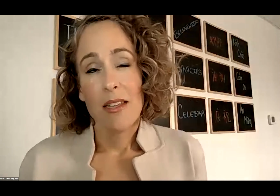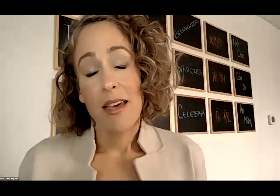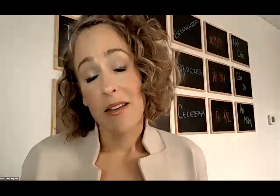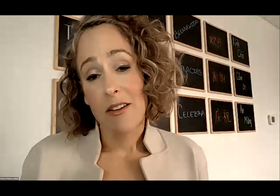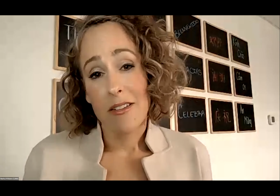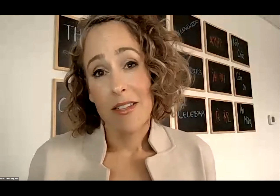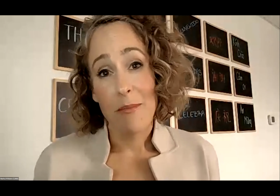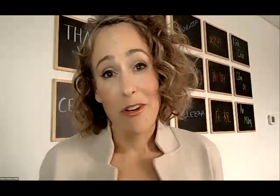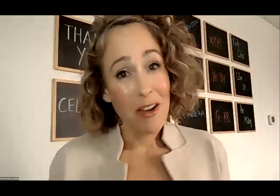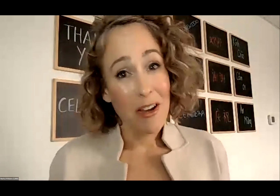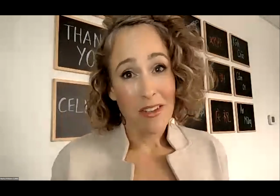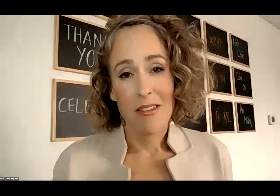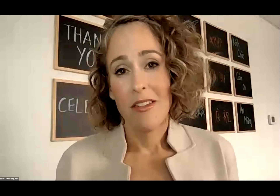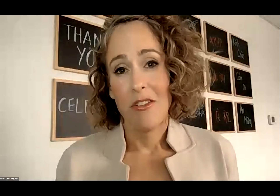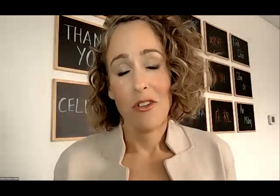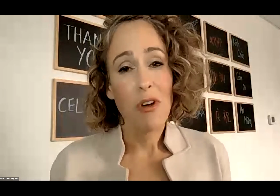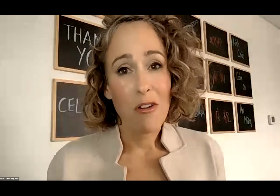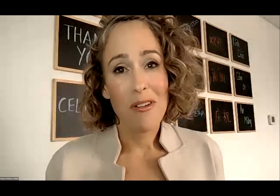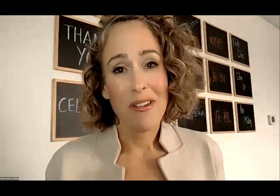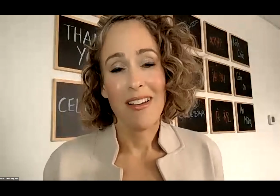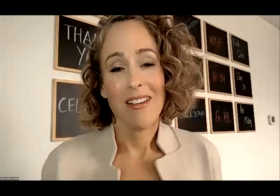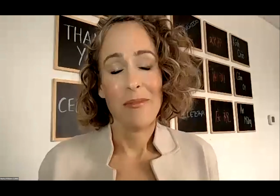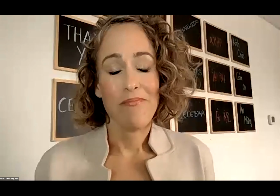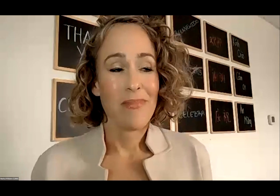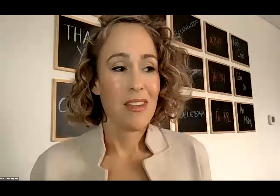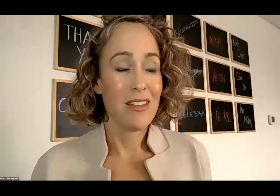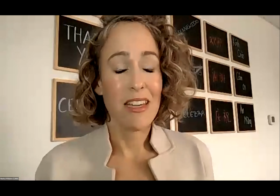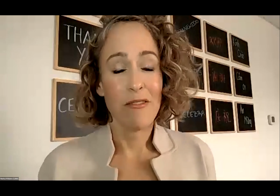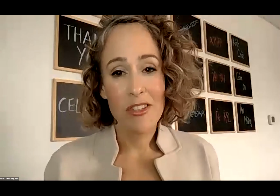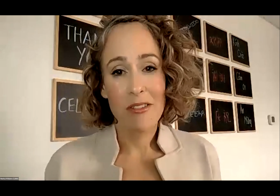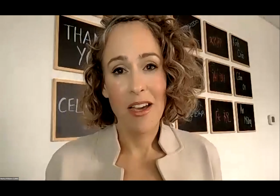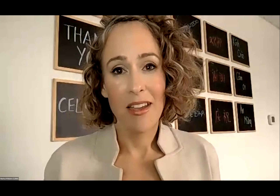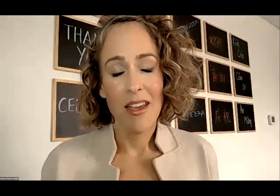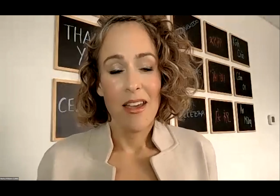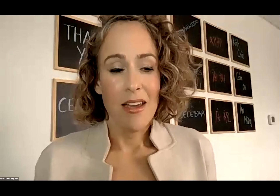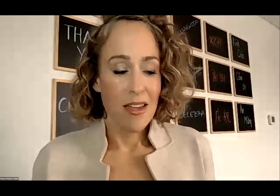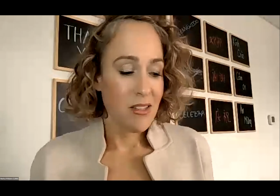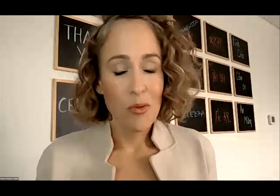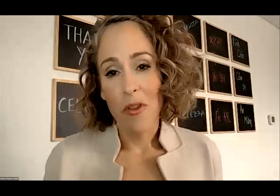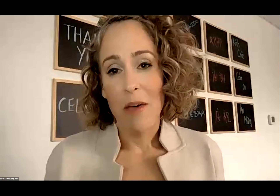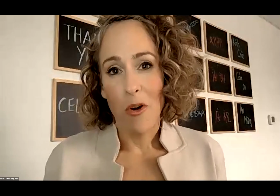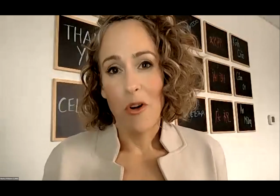And as our demographics continue to grow and diversify it's a tool that more